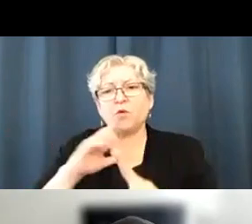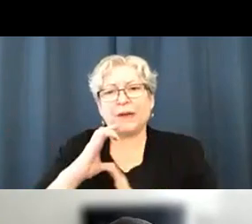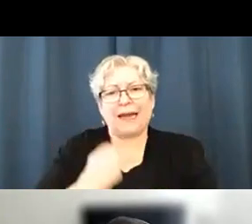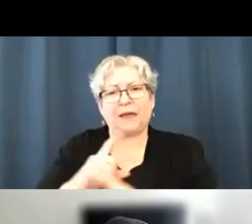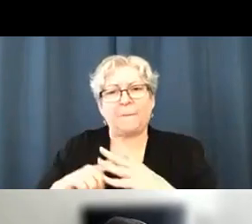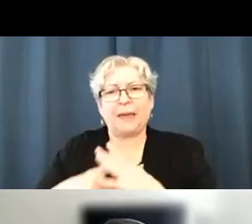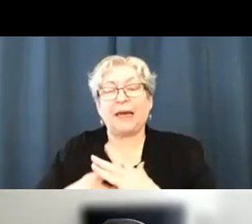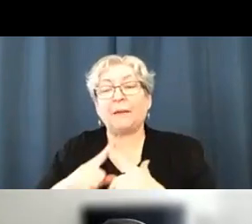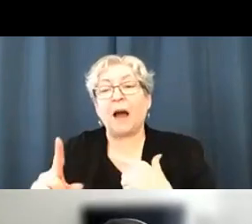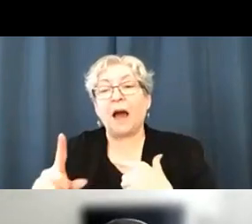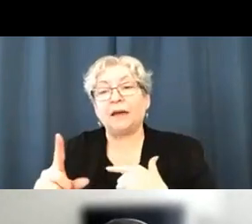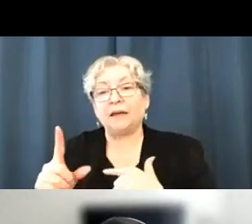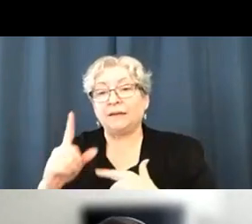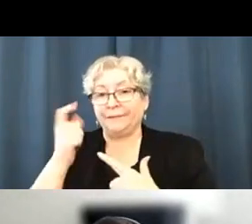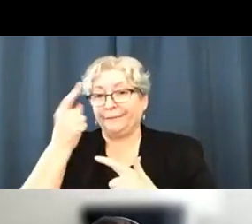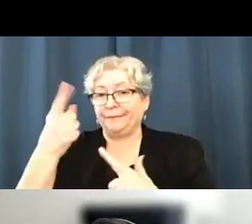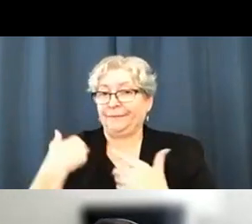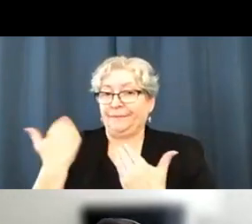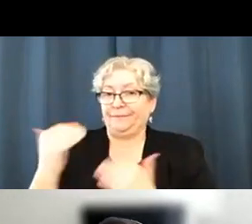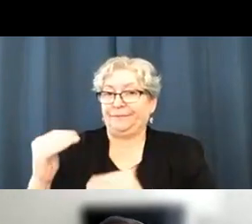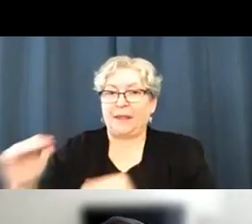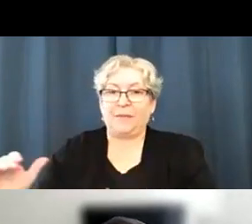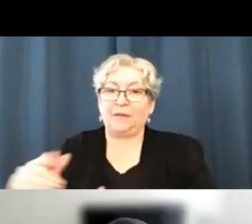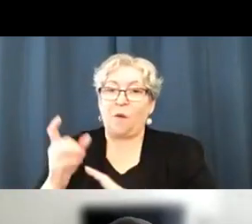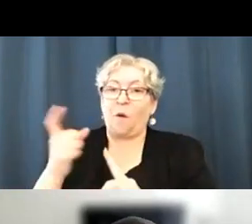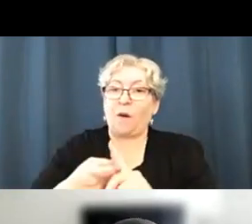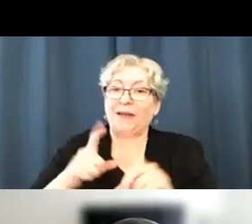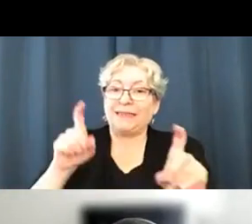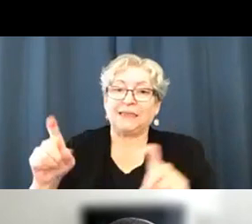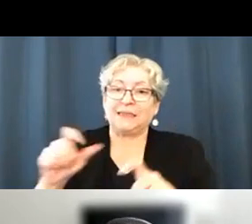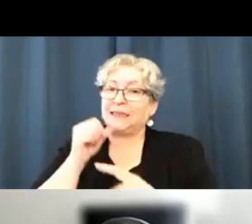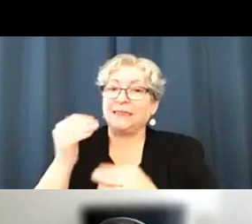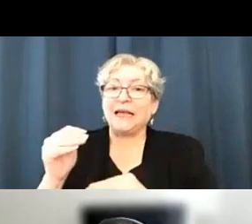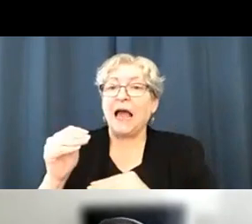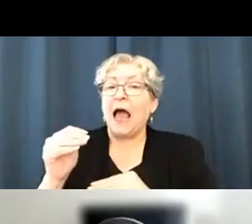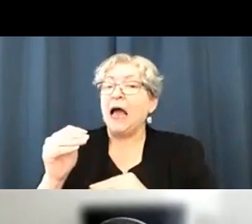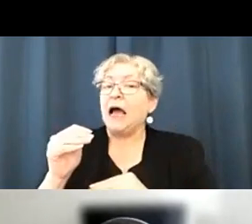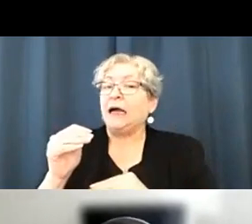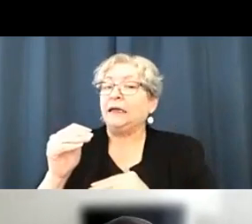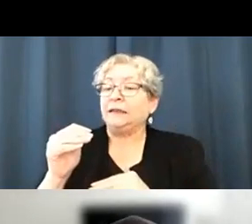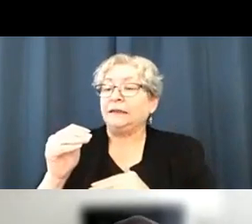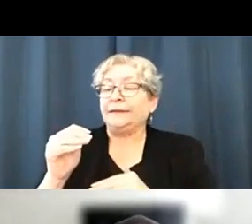but understanding the limitations is absolutely critical. Automated testing does not test full workflows. It just tests the page.